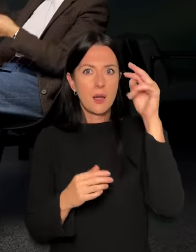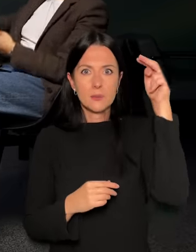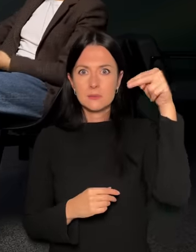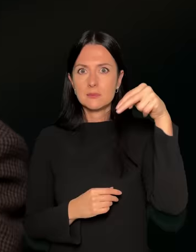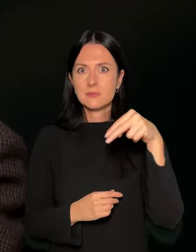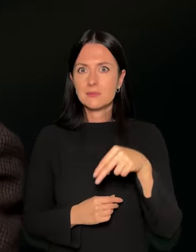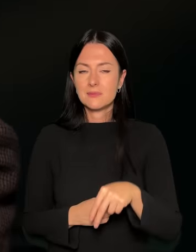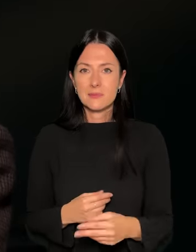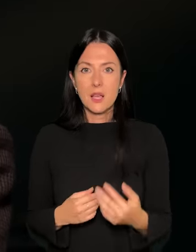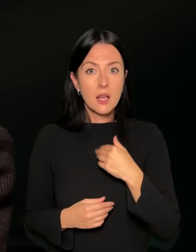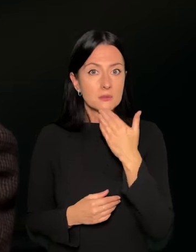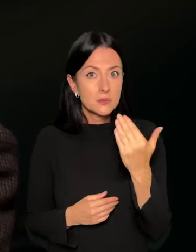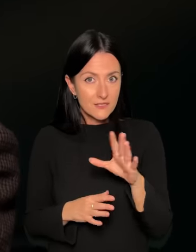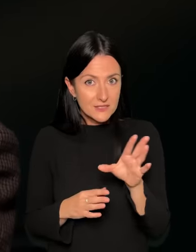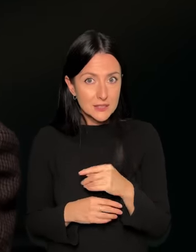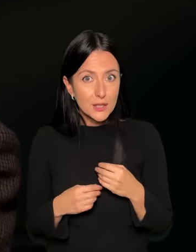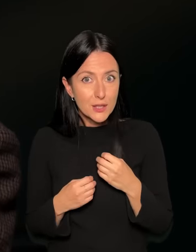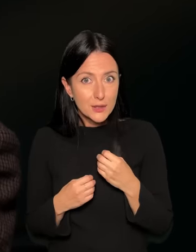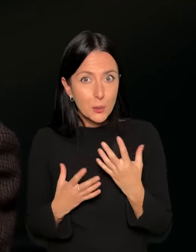I said, "Is everything okay?" He said, "Yes."